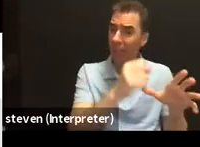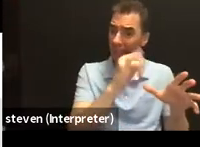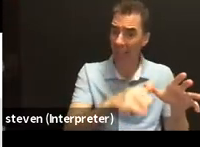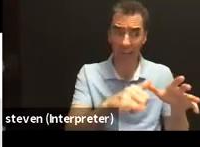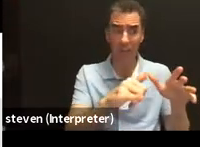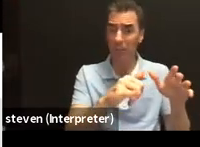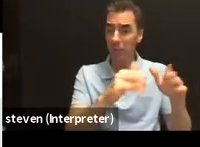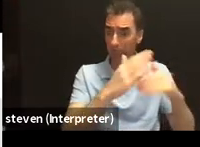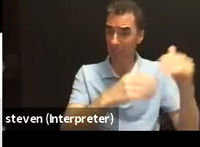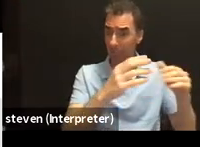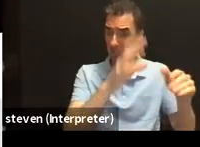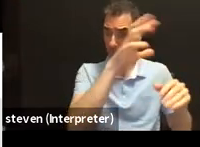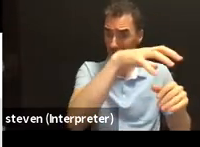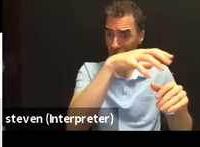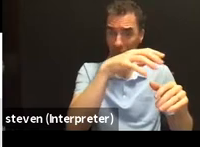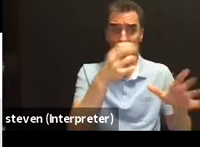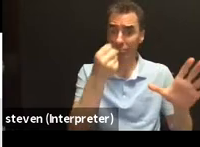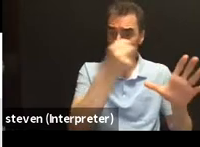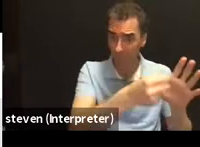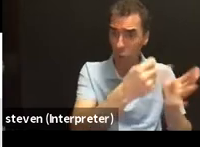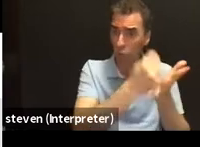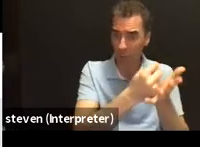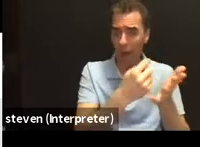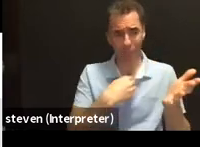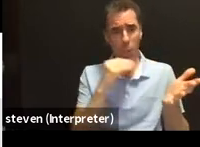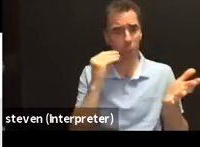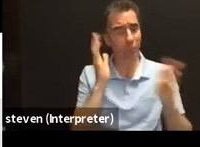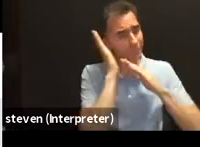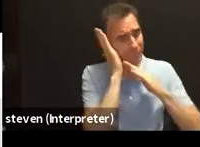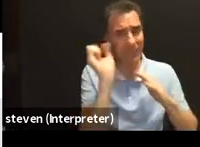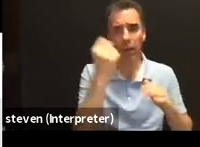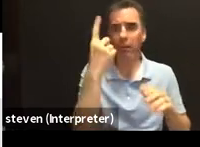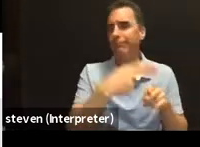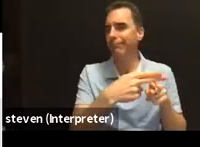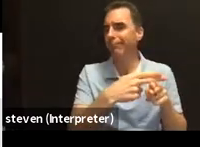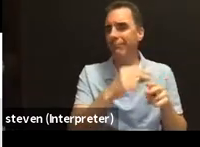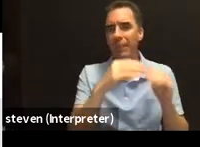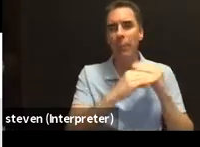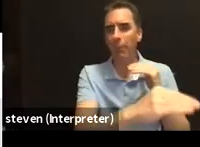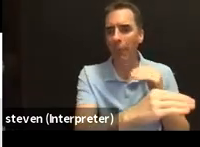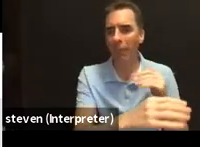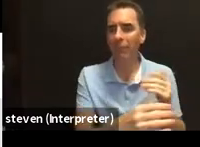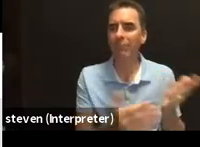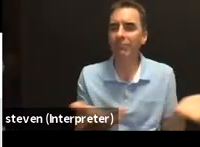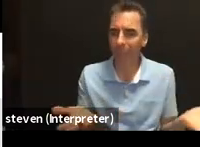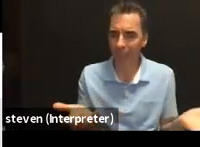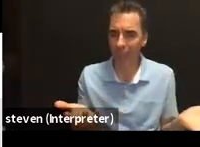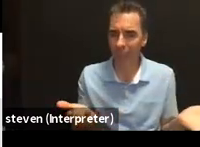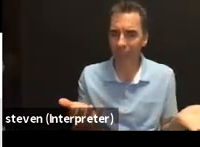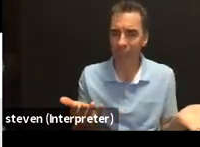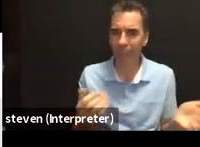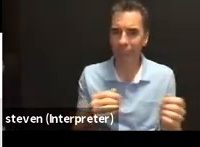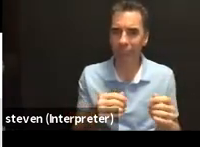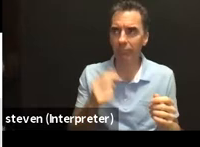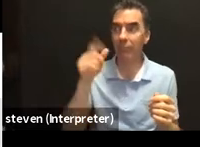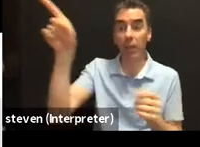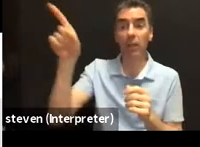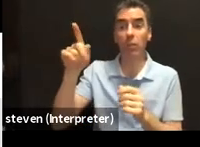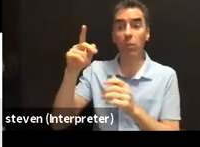maria.rodriguez: And so oftentimes when they're in treatment. They don't really qualify for some of the housing programs that we have, because the requirement for those programs is for them to be neutral comments.